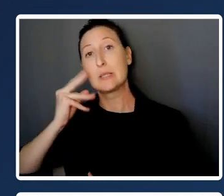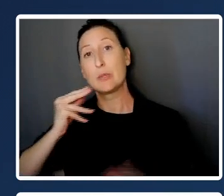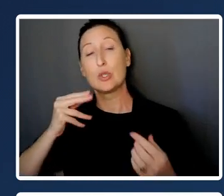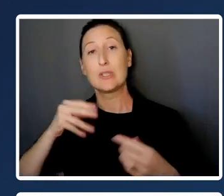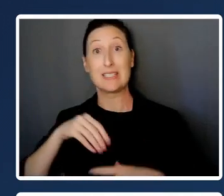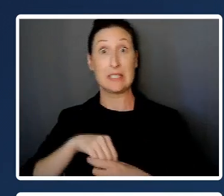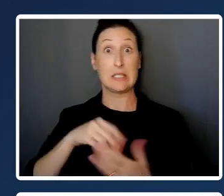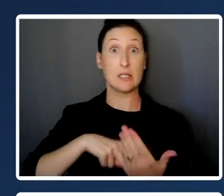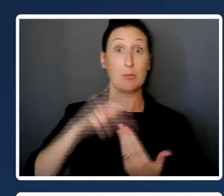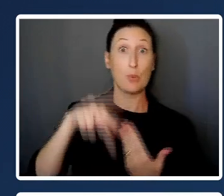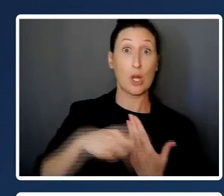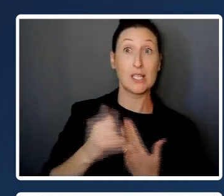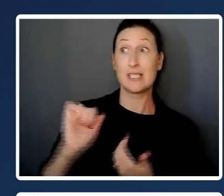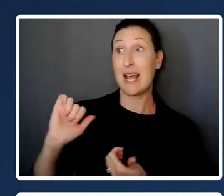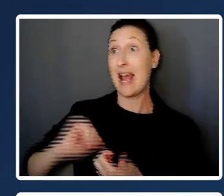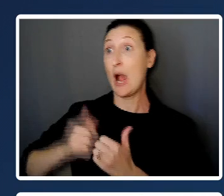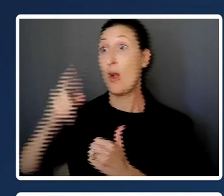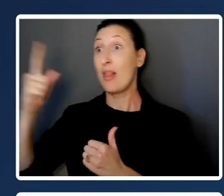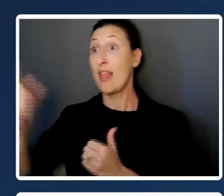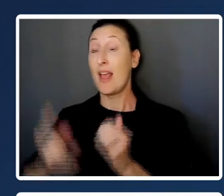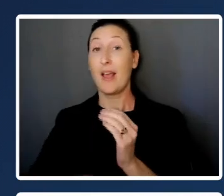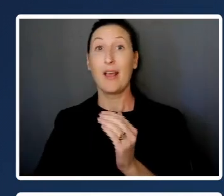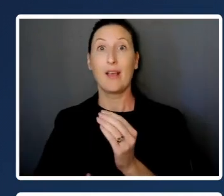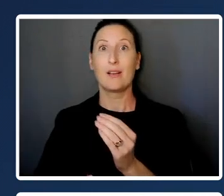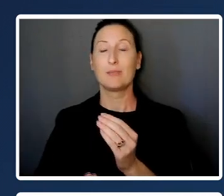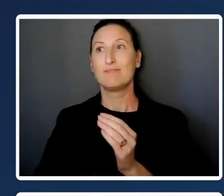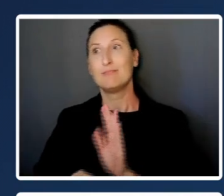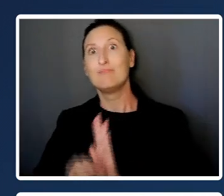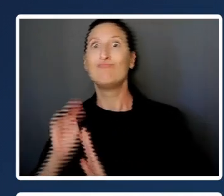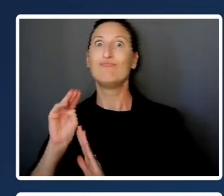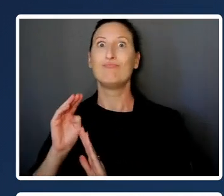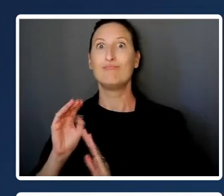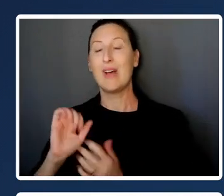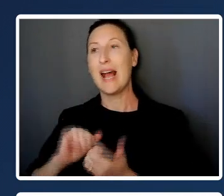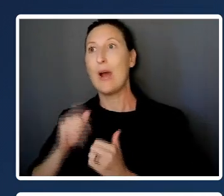and to somebody in the committee, said their dreams, to really speak about their dreams